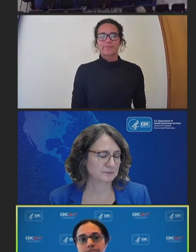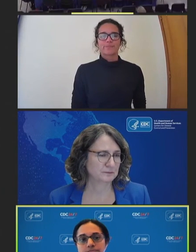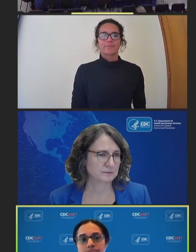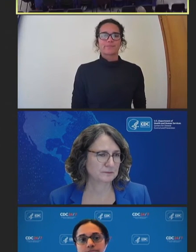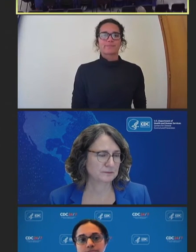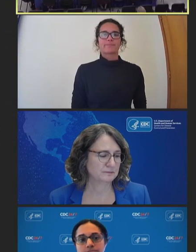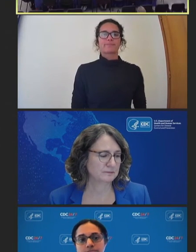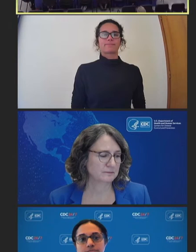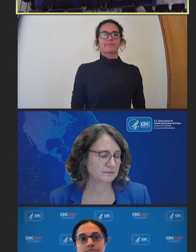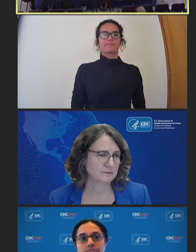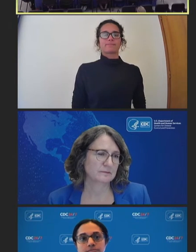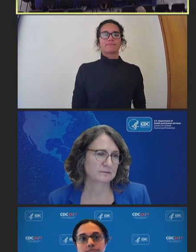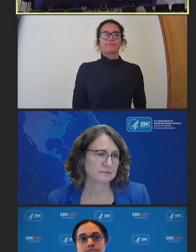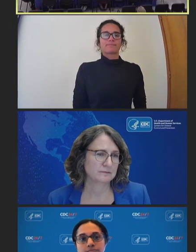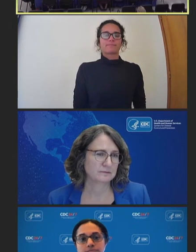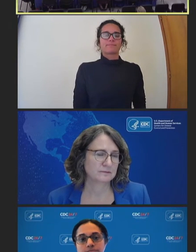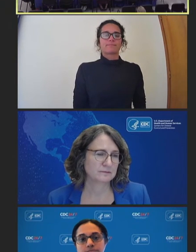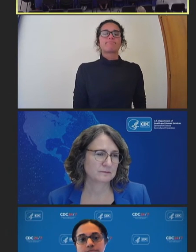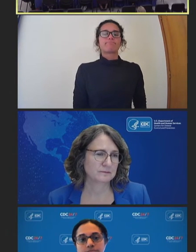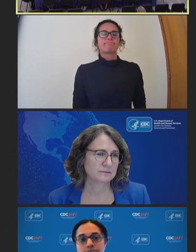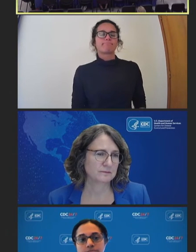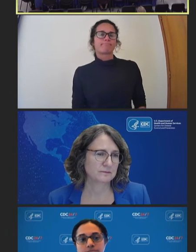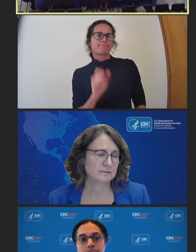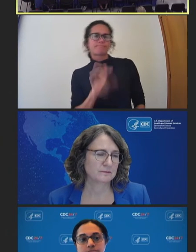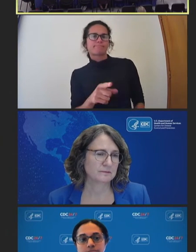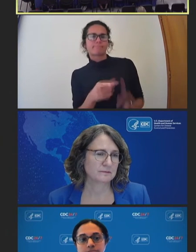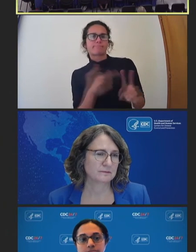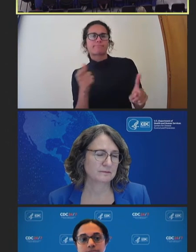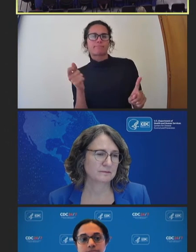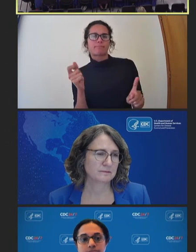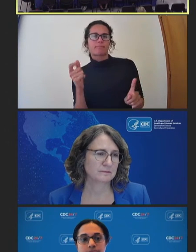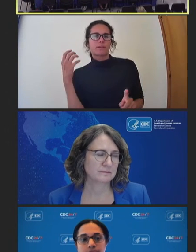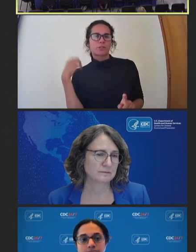Robert Hopkins: So, we have a question from the Chair. And Tevin,